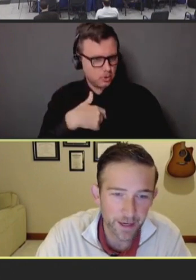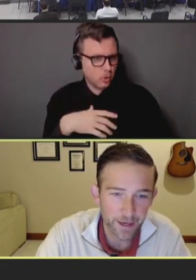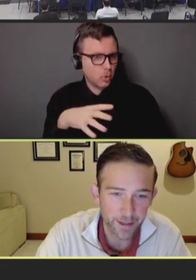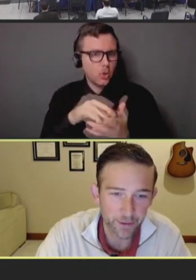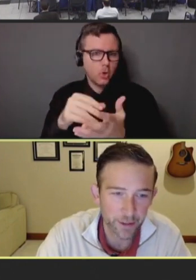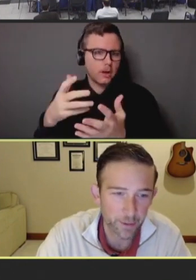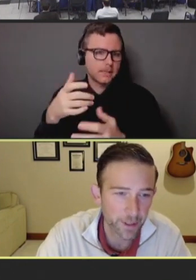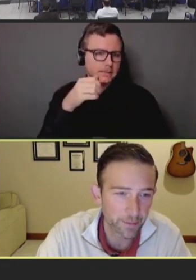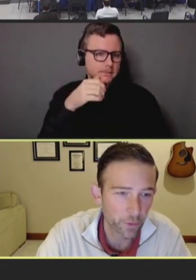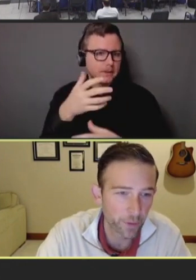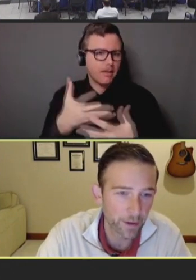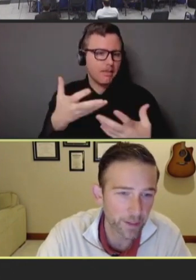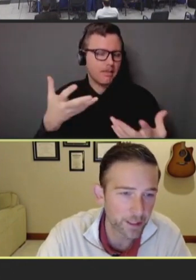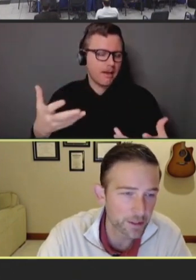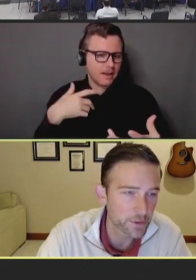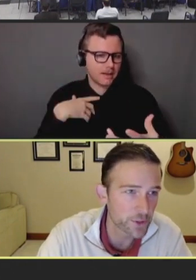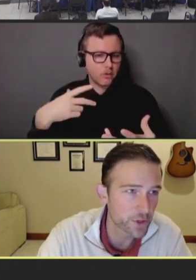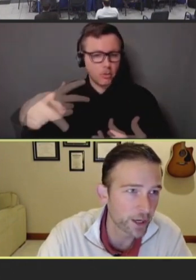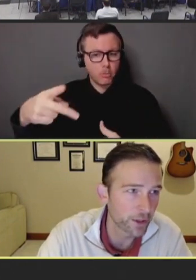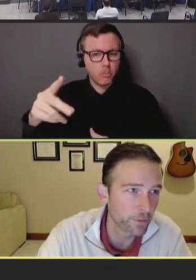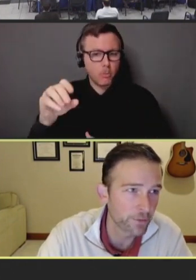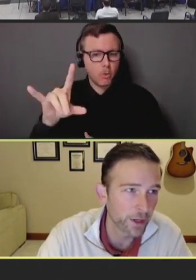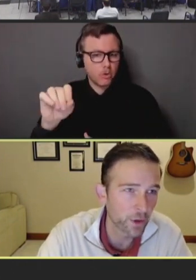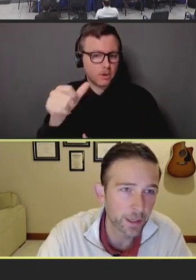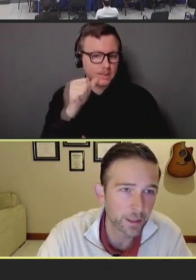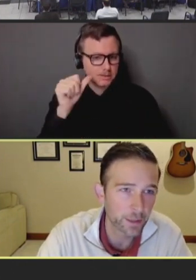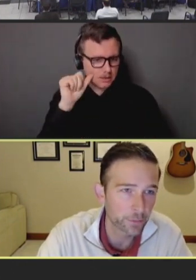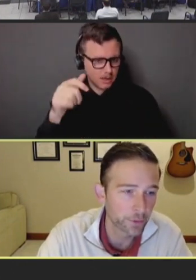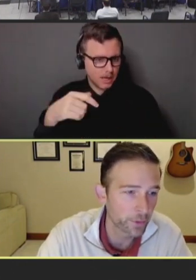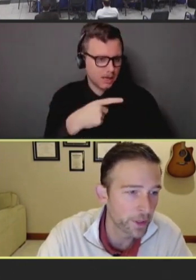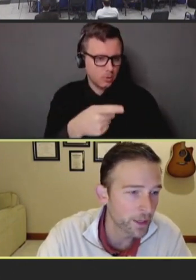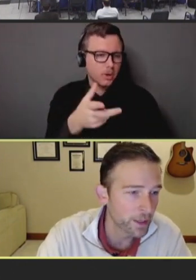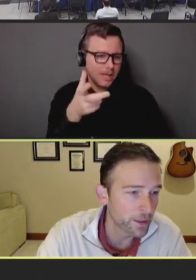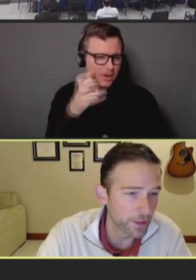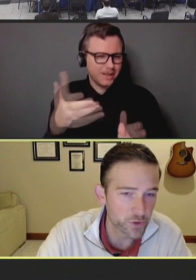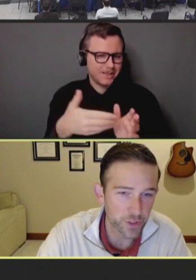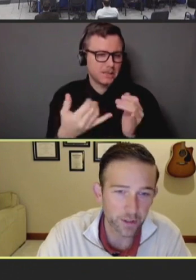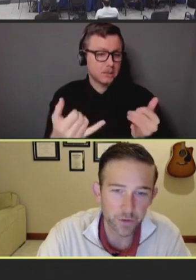You'll hear a bit more about it here, so I'll try and go very quickly through the introductory